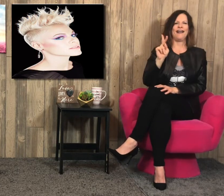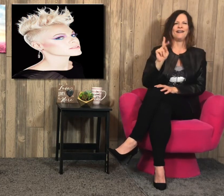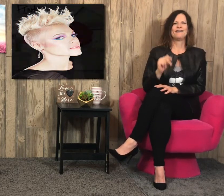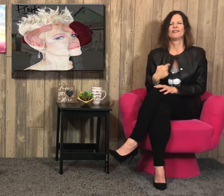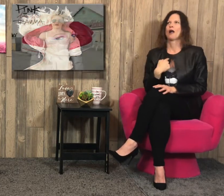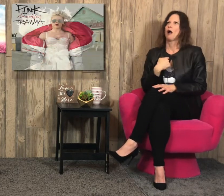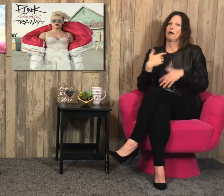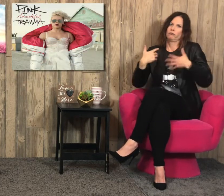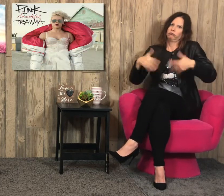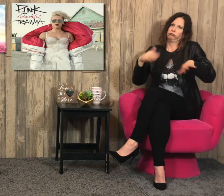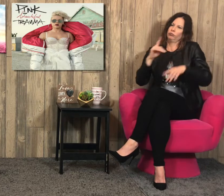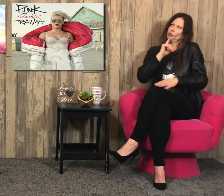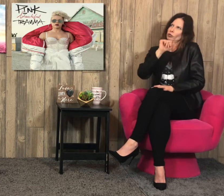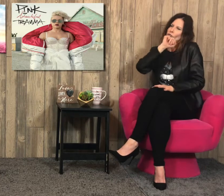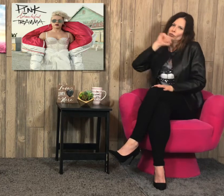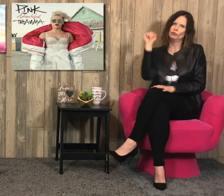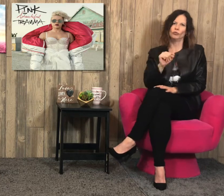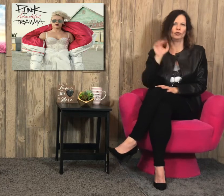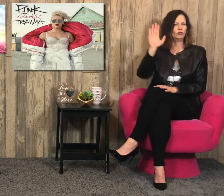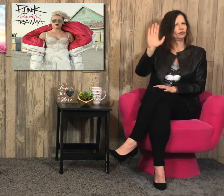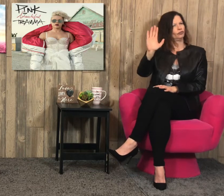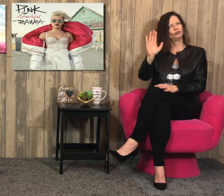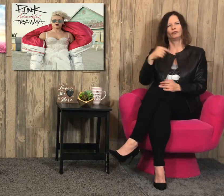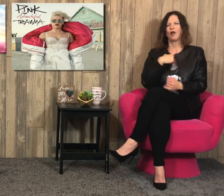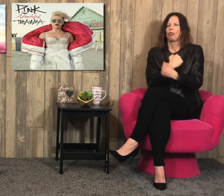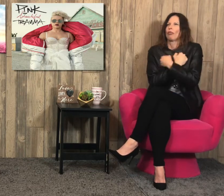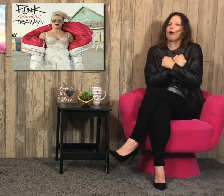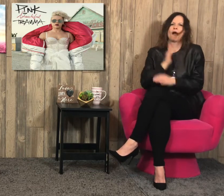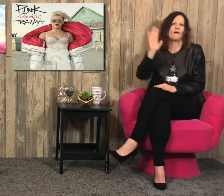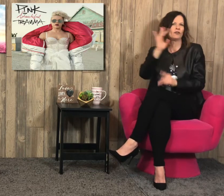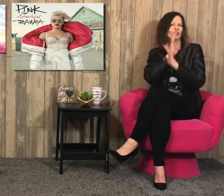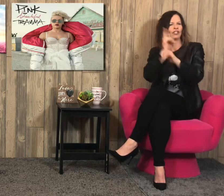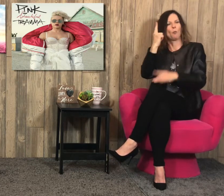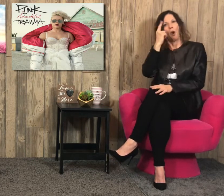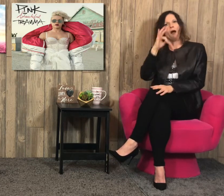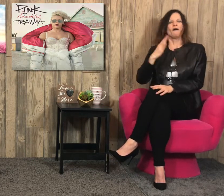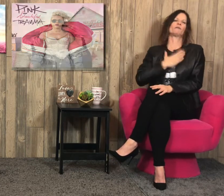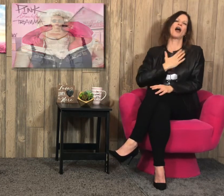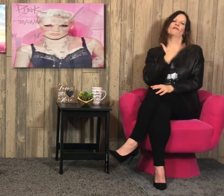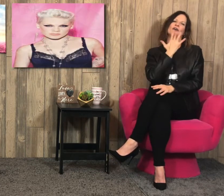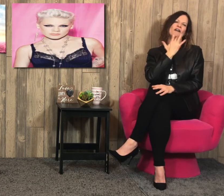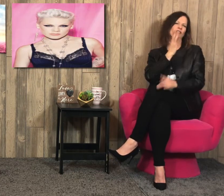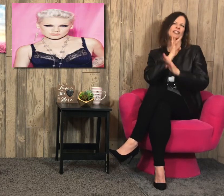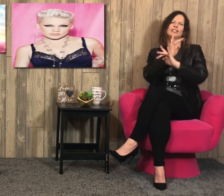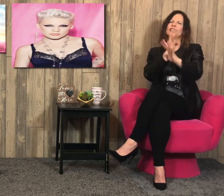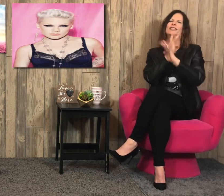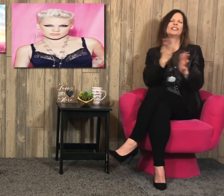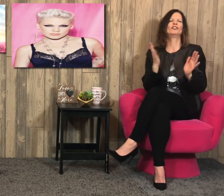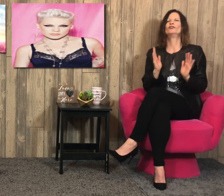This year's Super Bowl singer was Pink. P!nk with an exclamation mark! I really love her